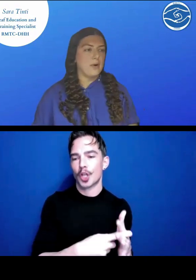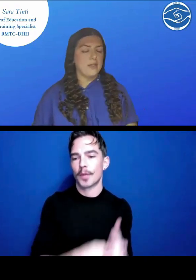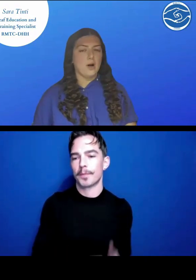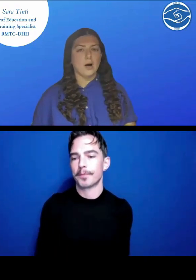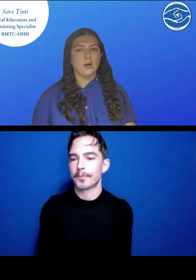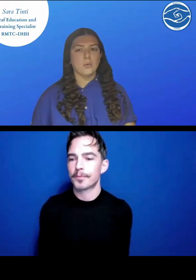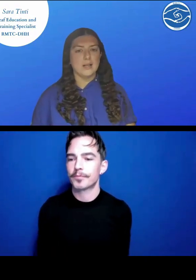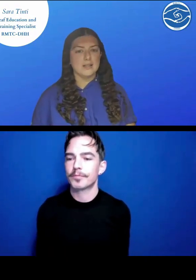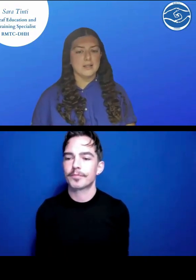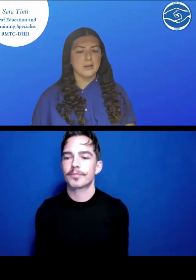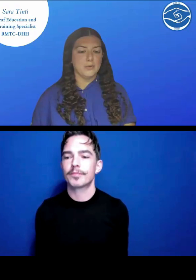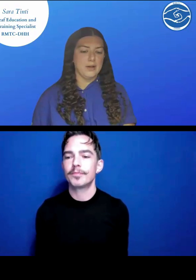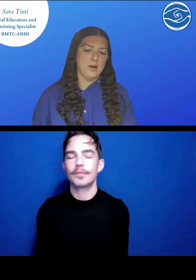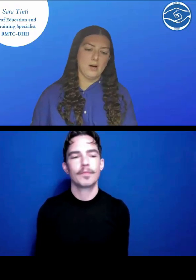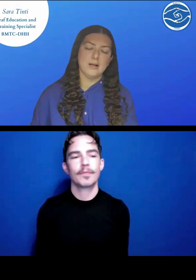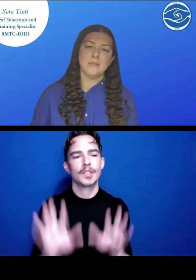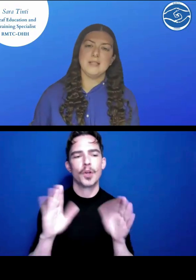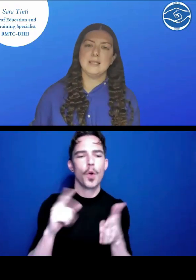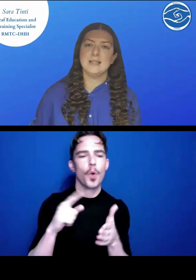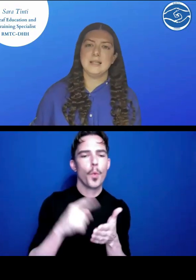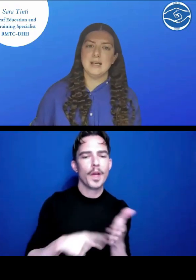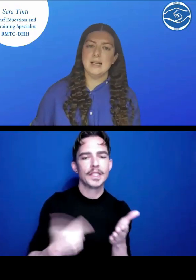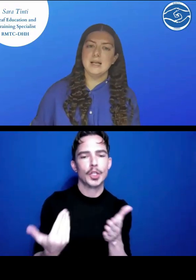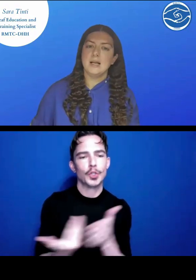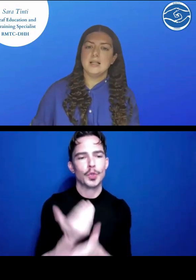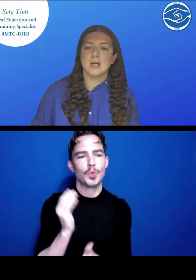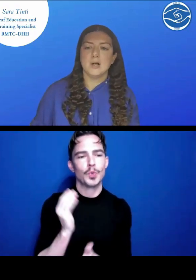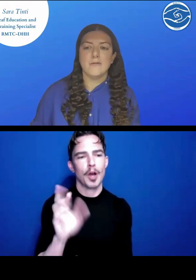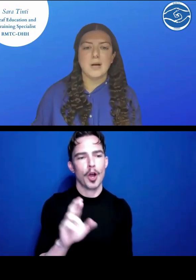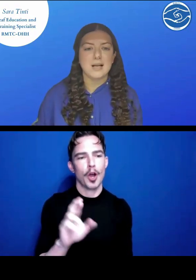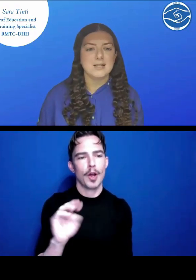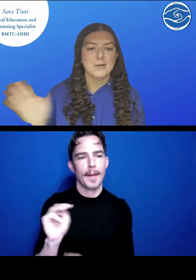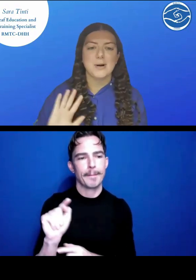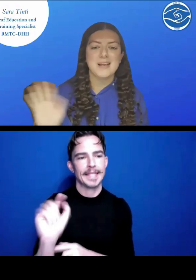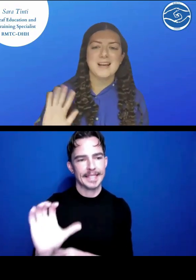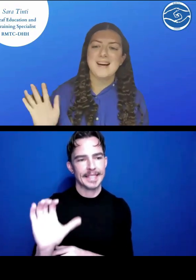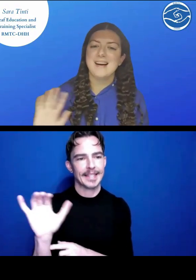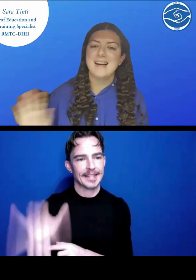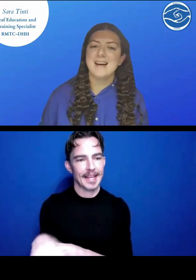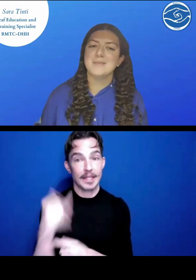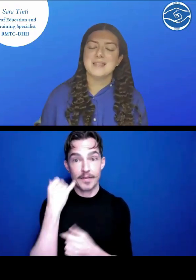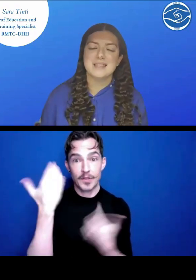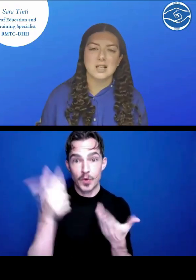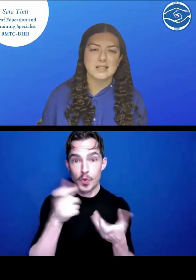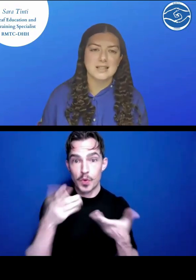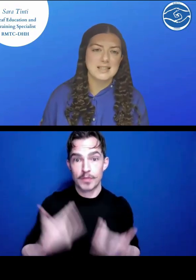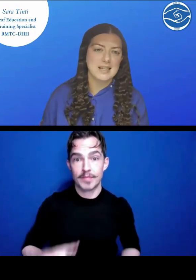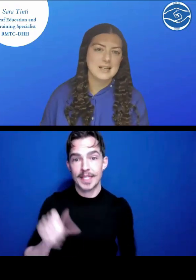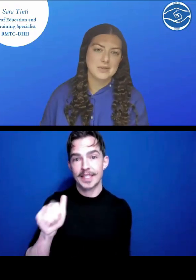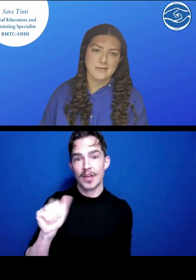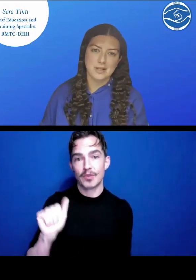with our What's New With RMTC? So, if you guys don't know me, hi, I'm Sara Tinti. I'm